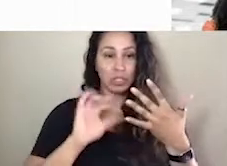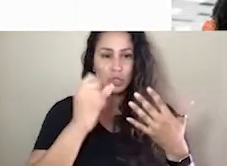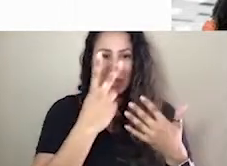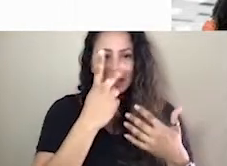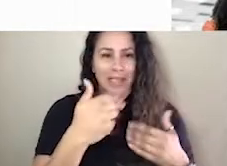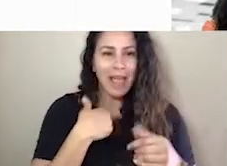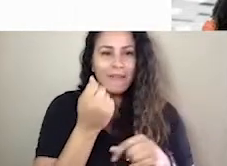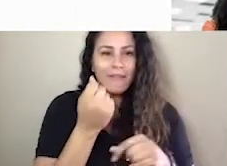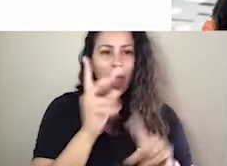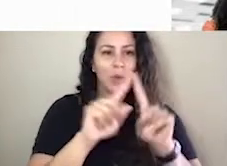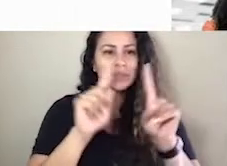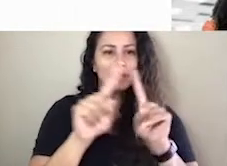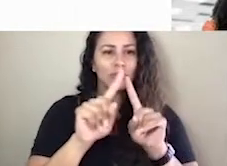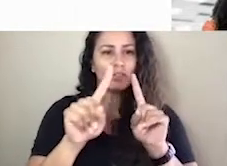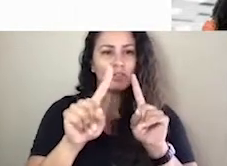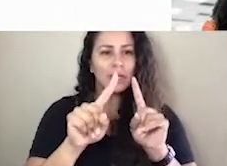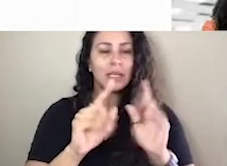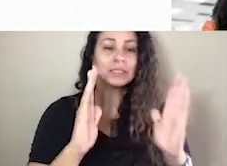THERE IS SMALL, REGULAR AND LARGE.